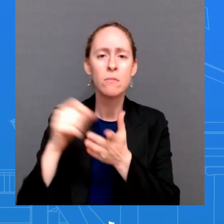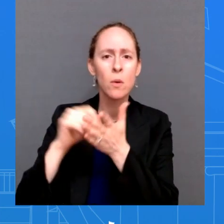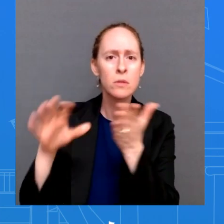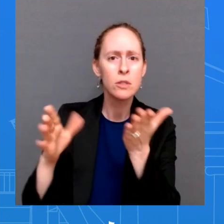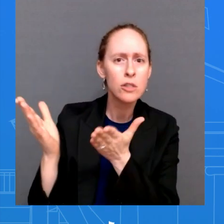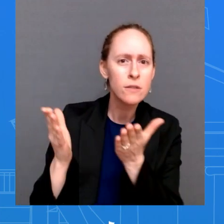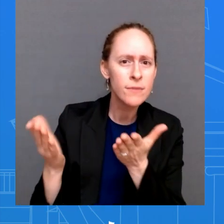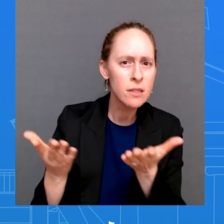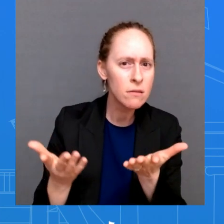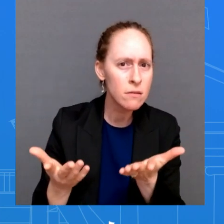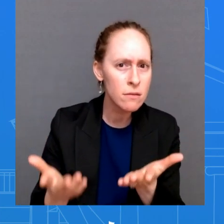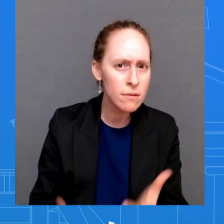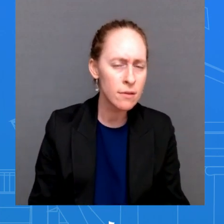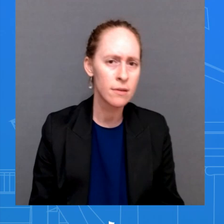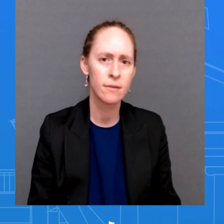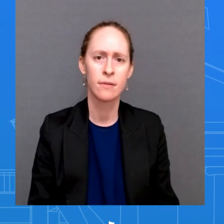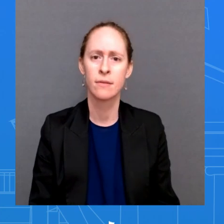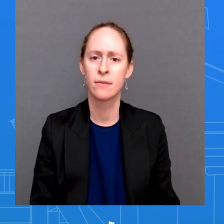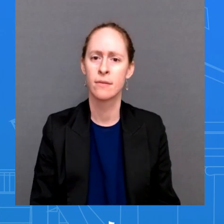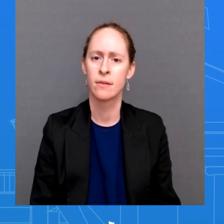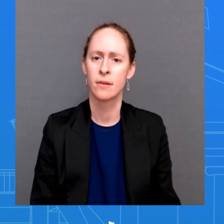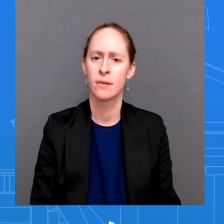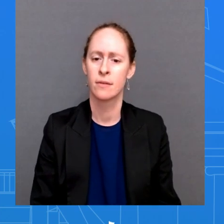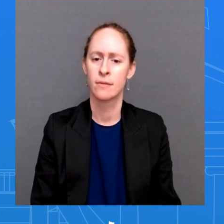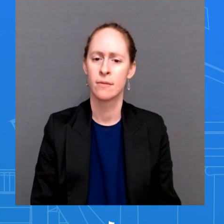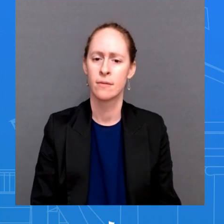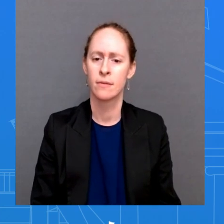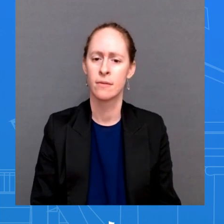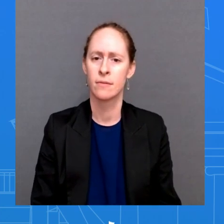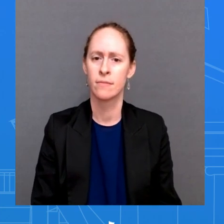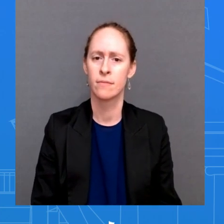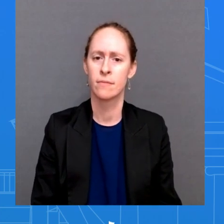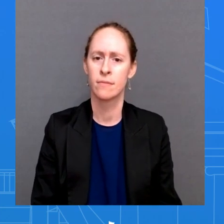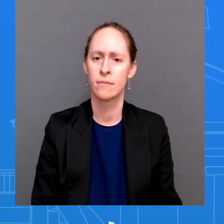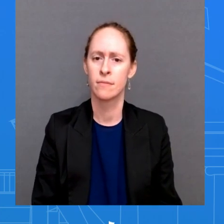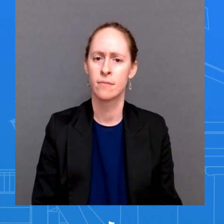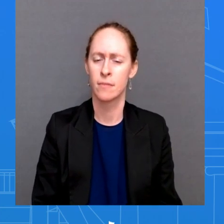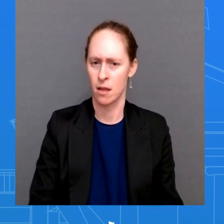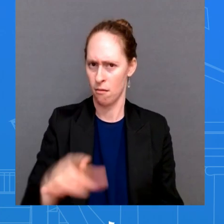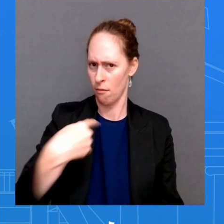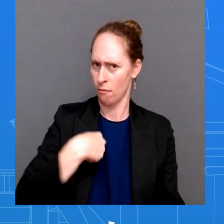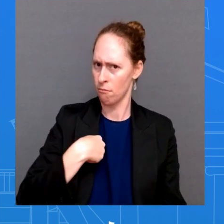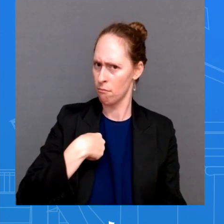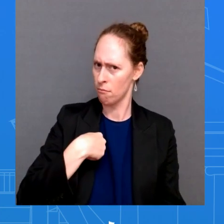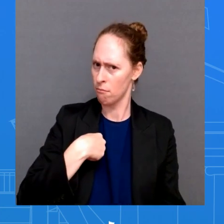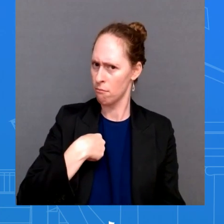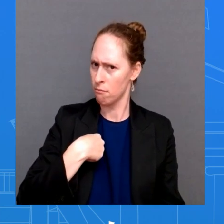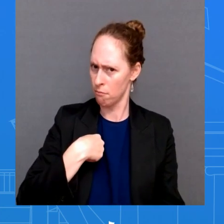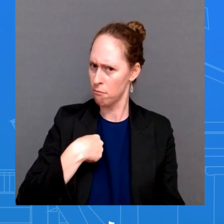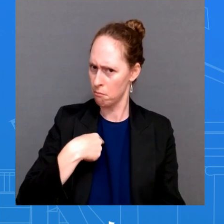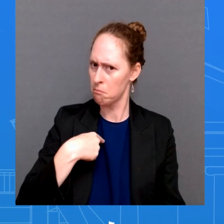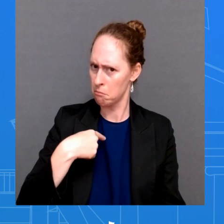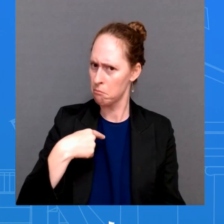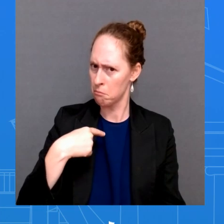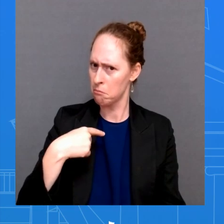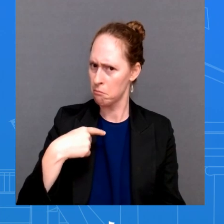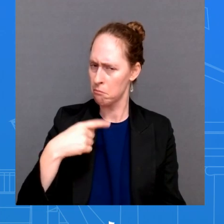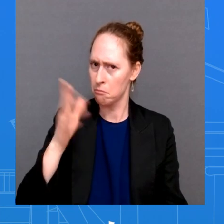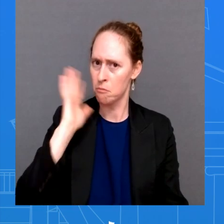It is for them to pay for abortion procedure. And I don't have the specifics on the travel.